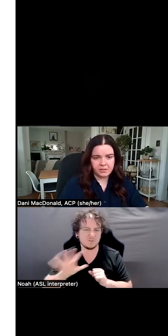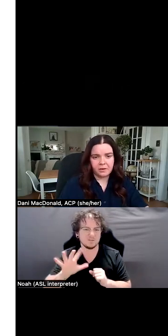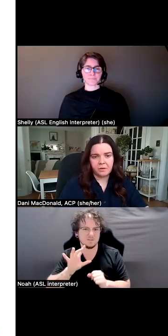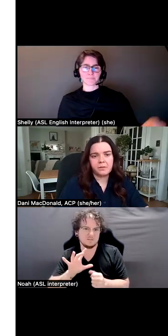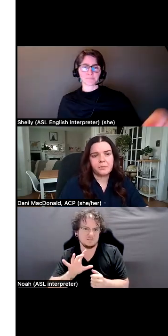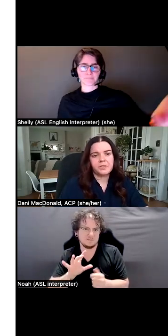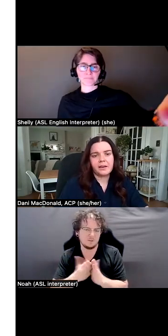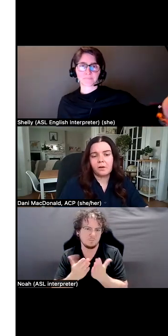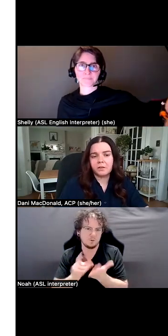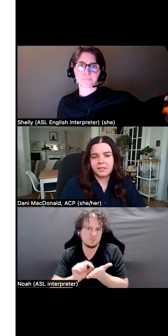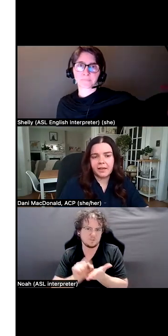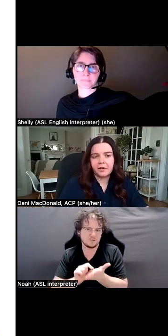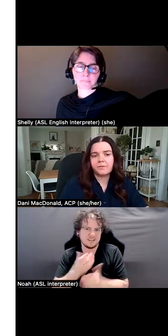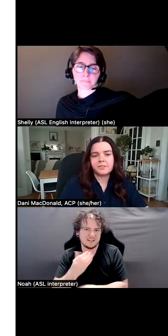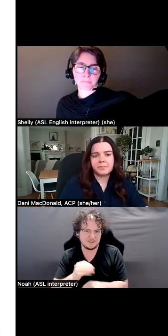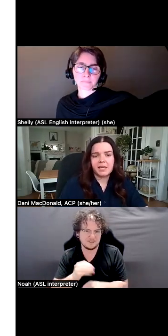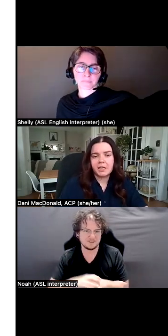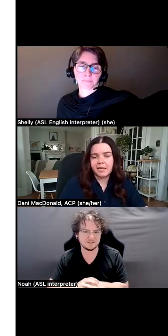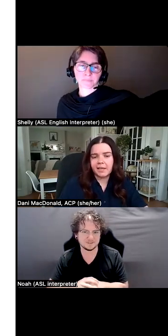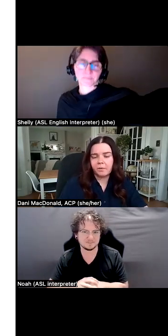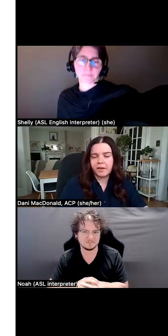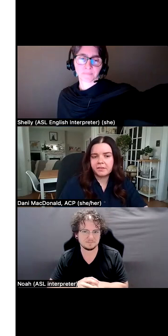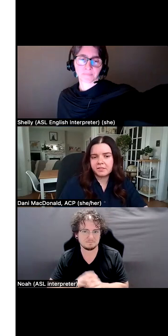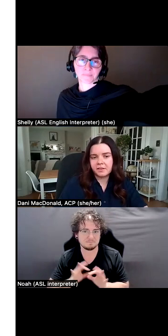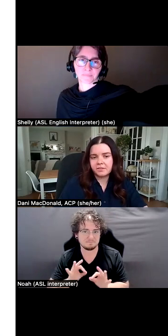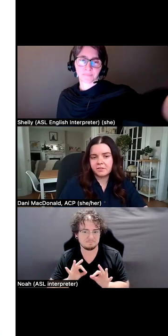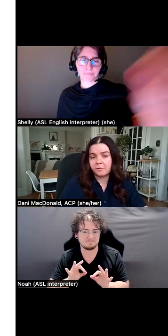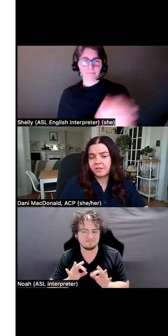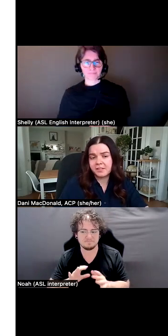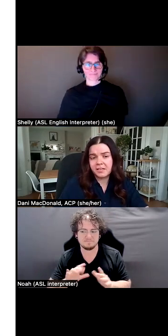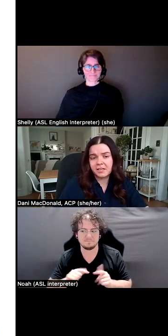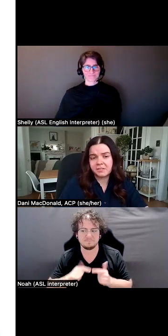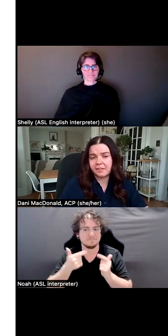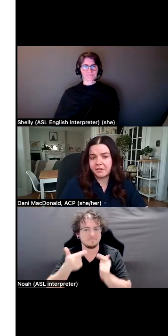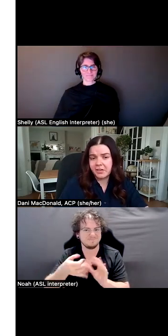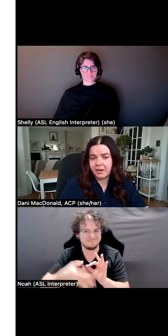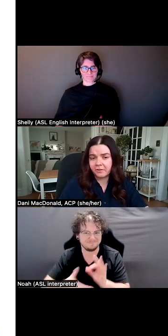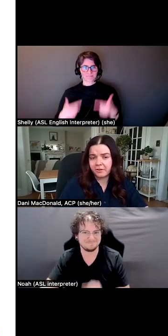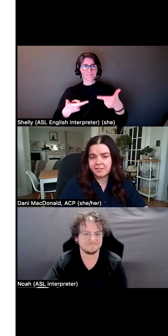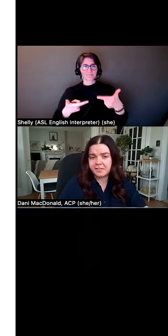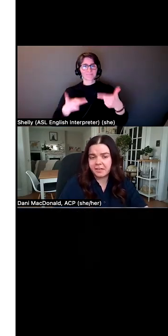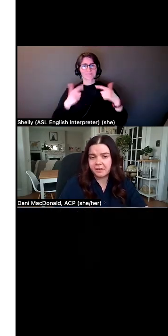So, let's put that all together for some key takeaways. So, firstly, salaries are increasing,